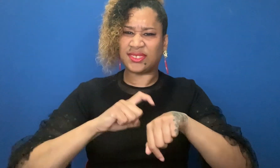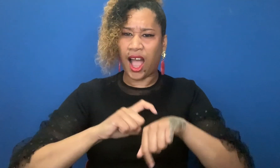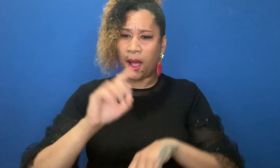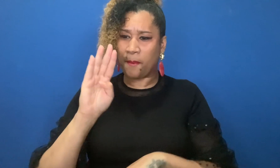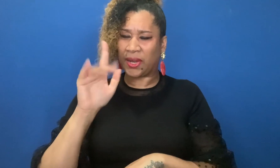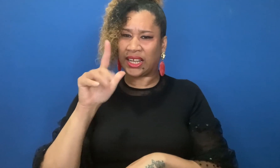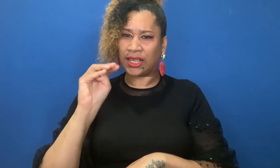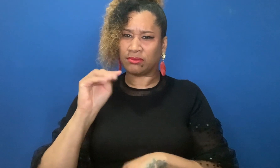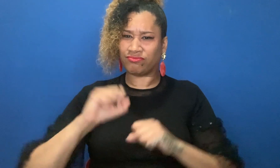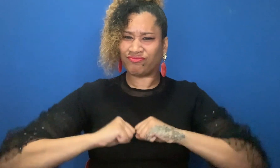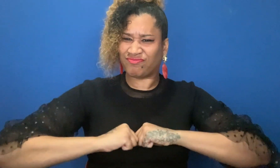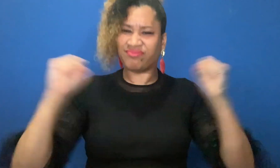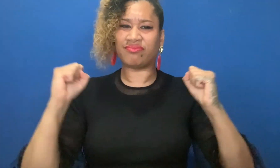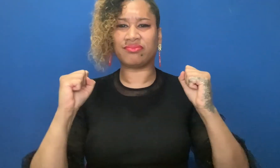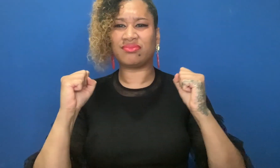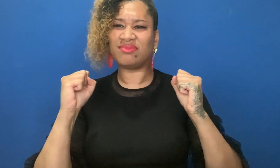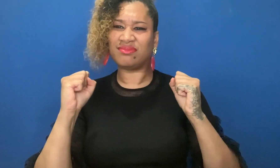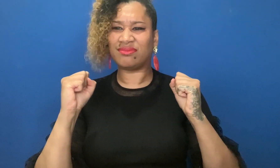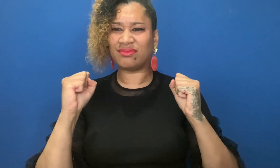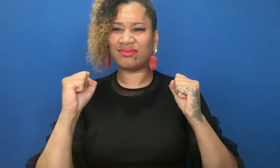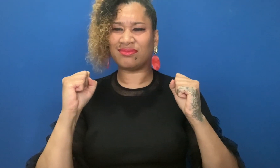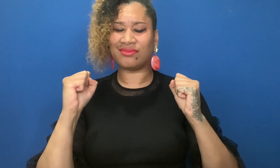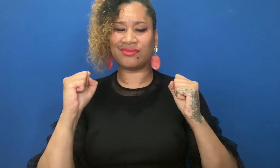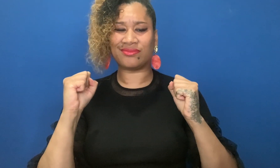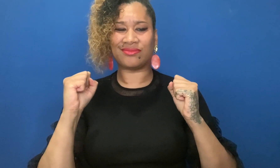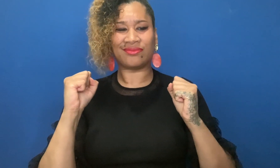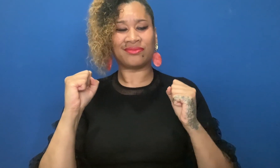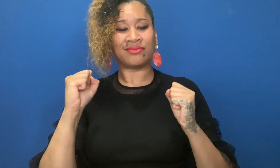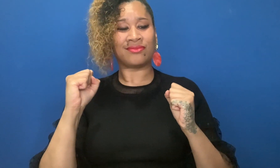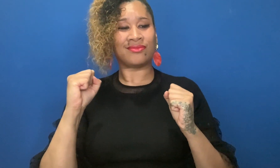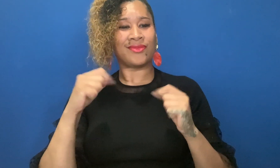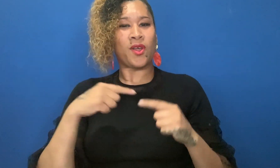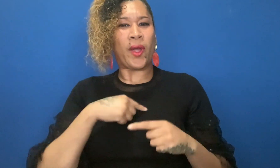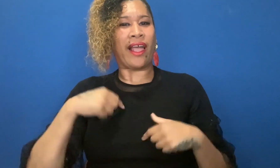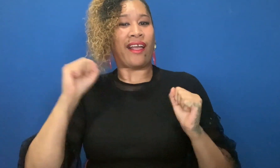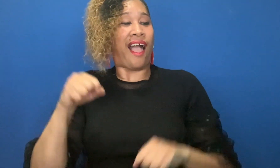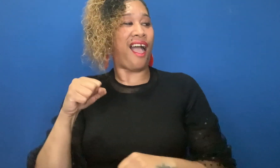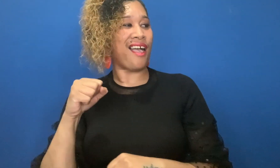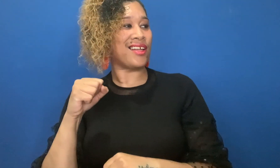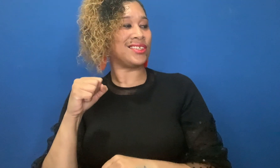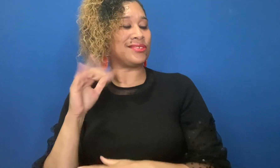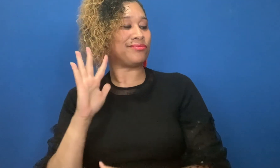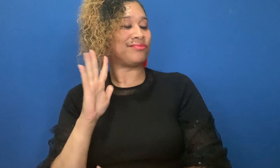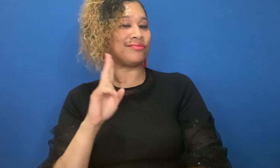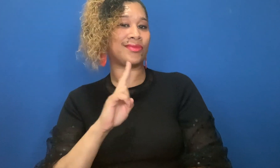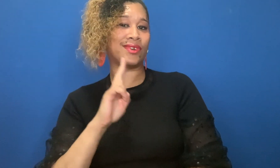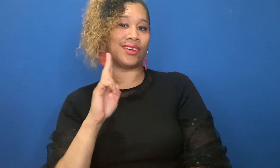it’s time for BLM to reveal things